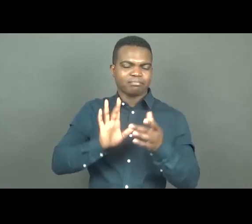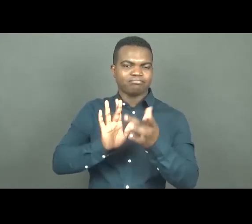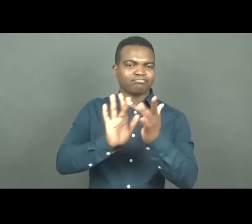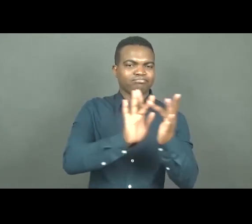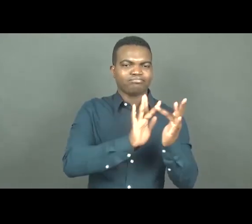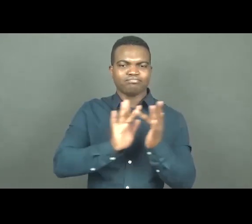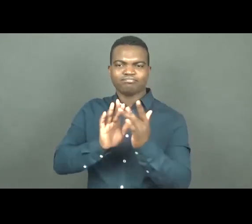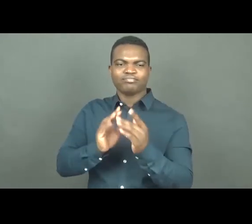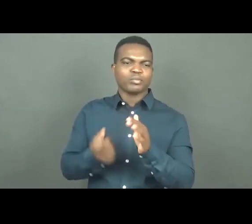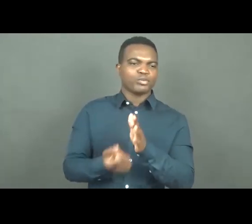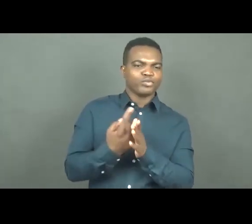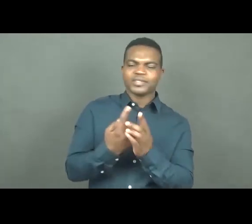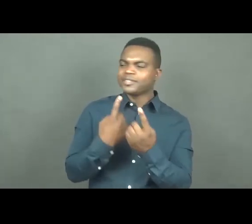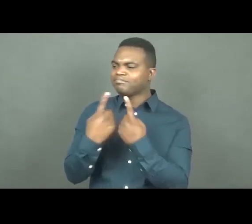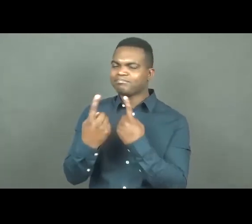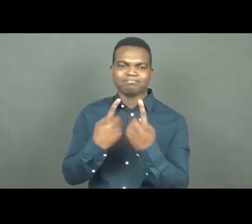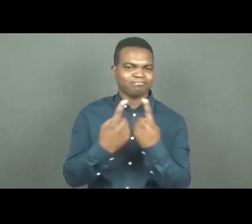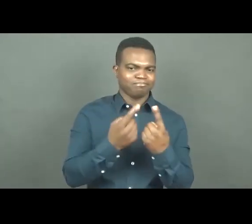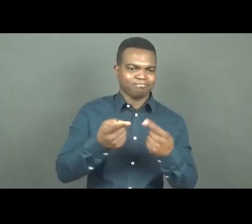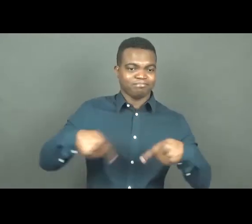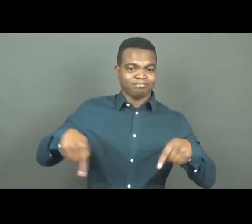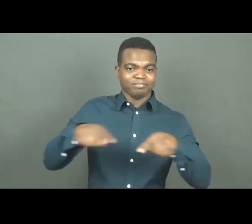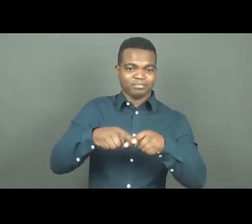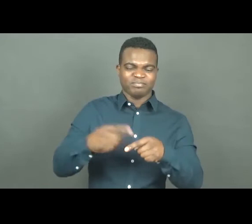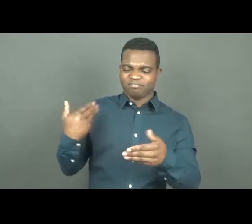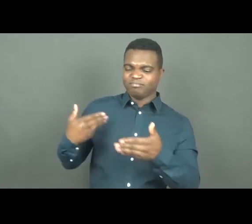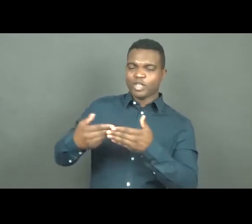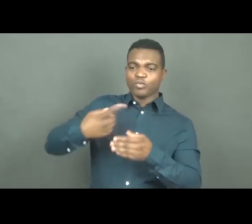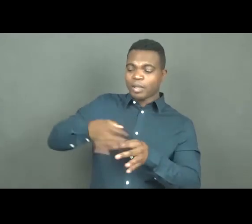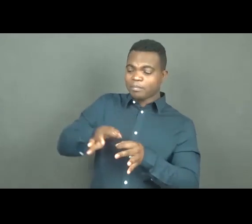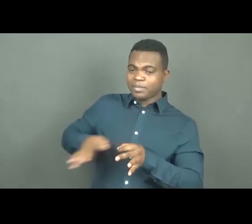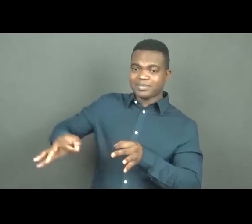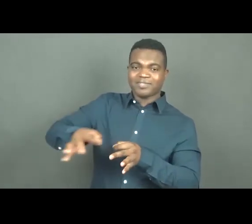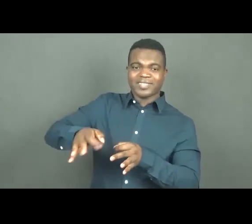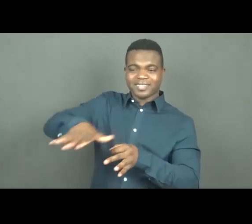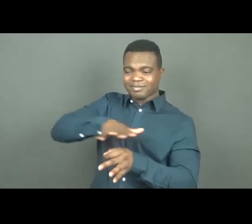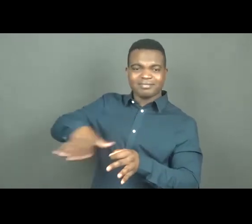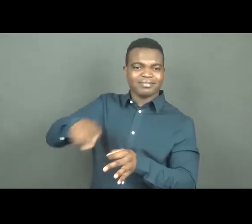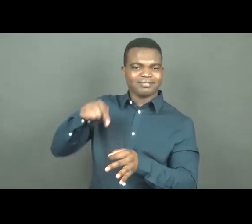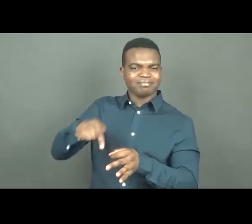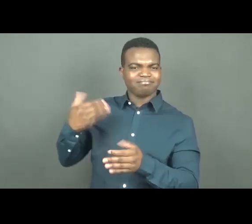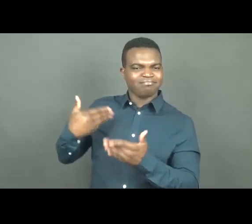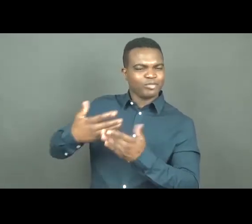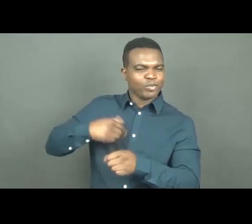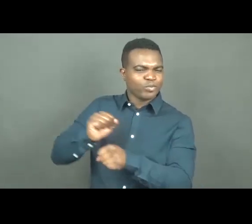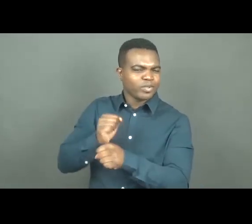So, PDF in short, we have membership around the 20 pacific island countries and territories. And